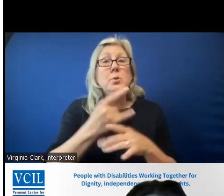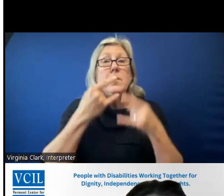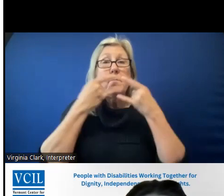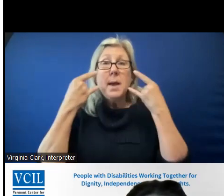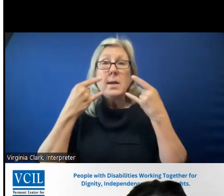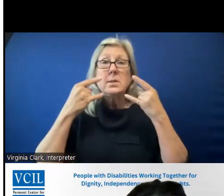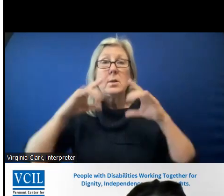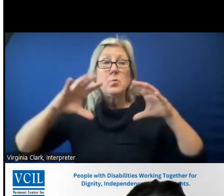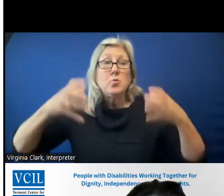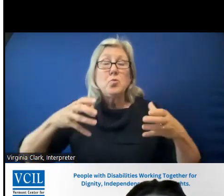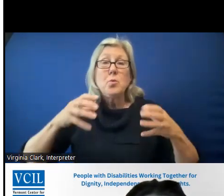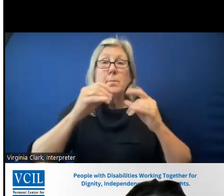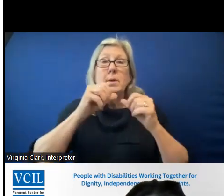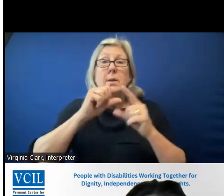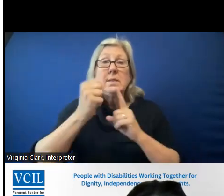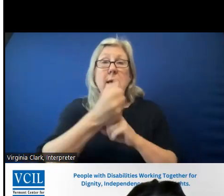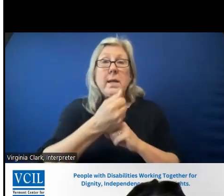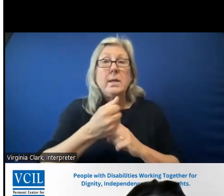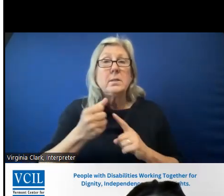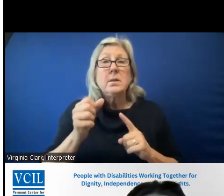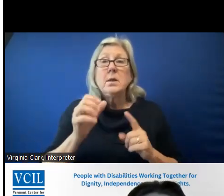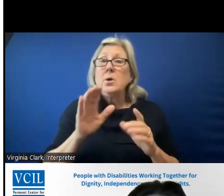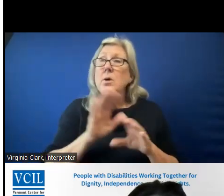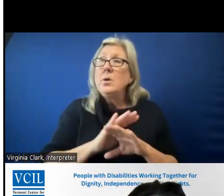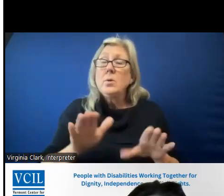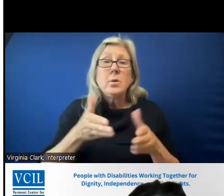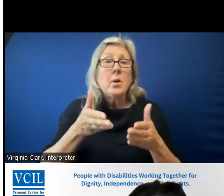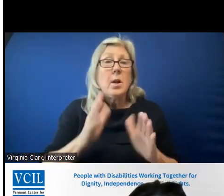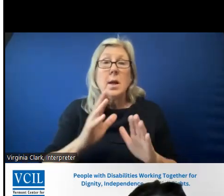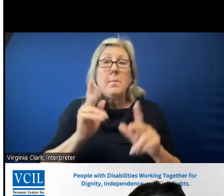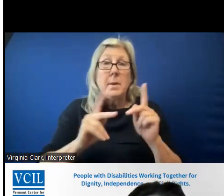people work in those settings while they are positive have been cast aside.